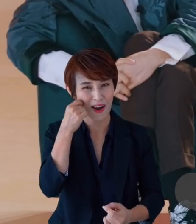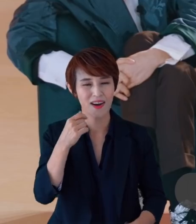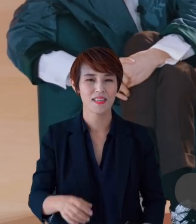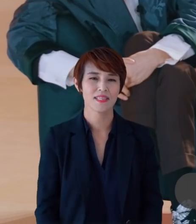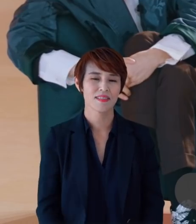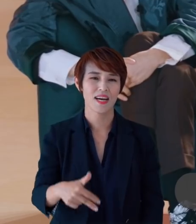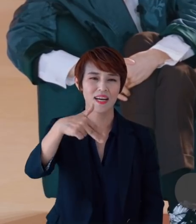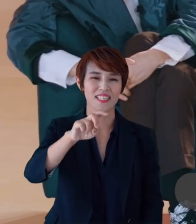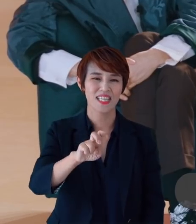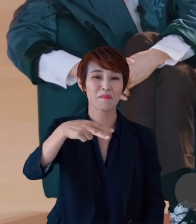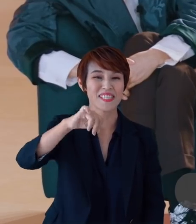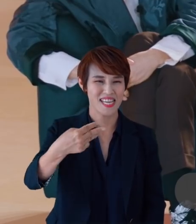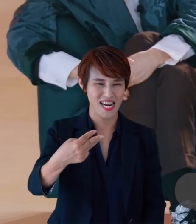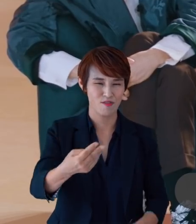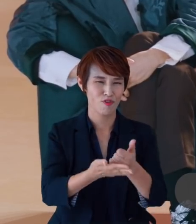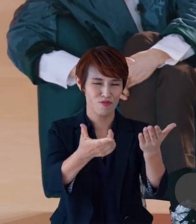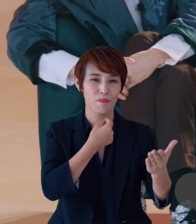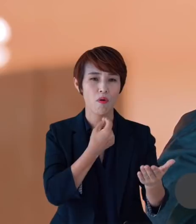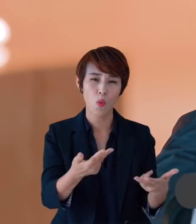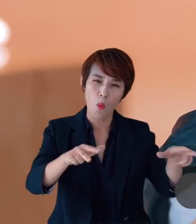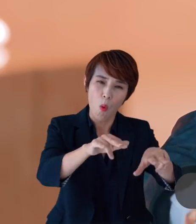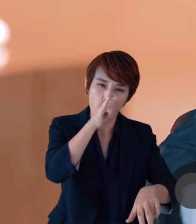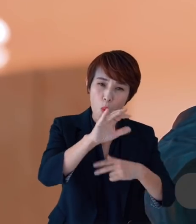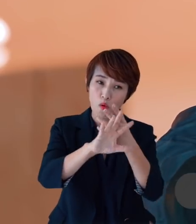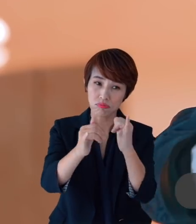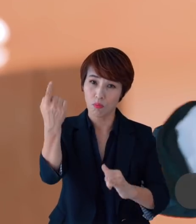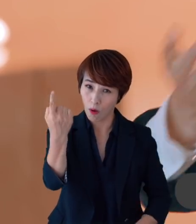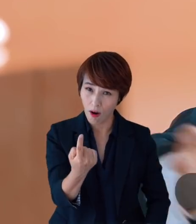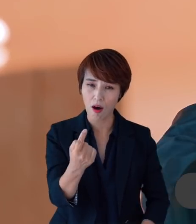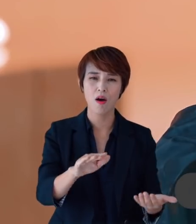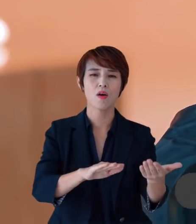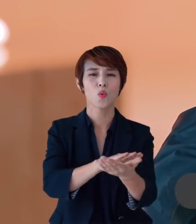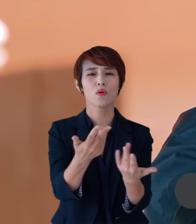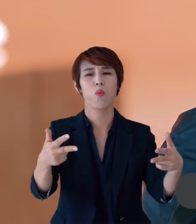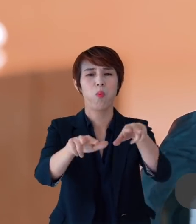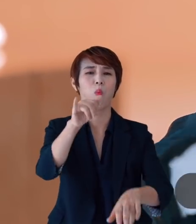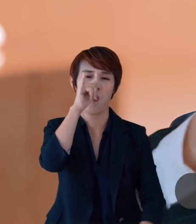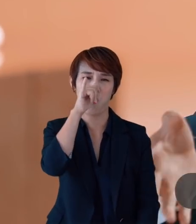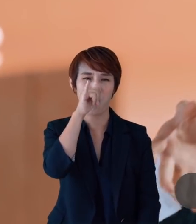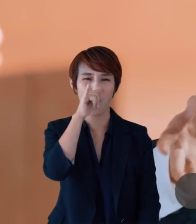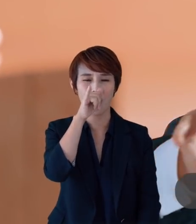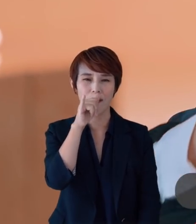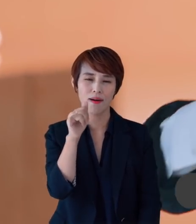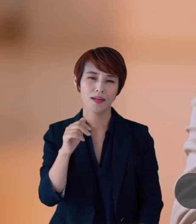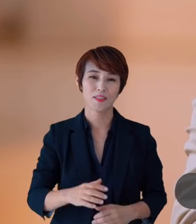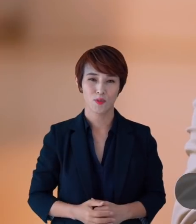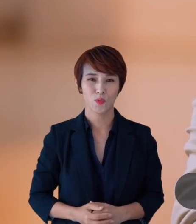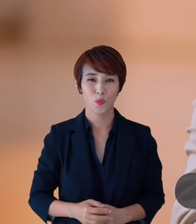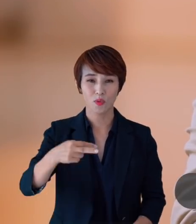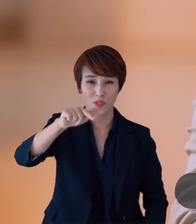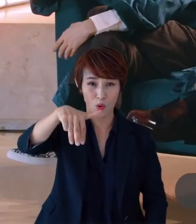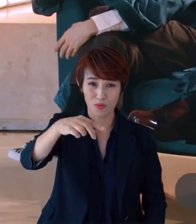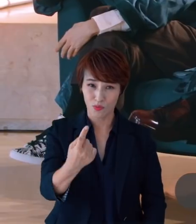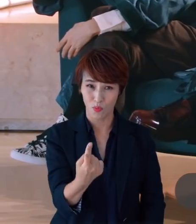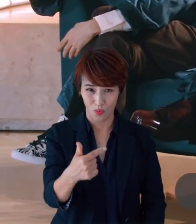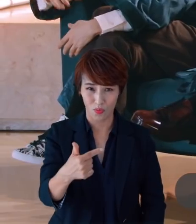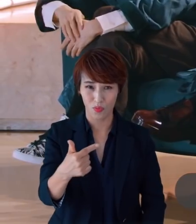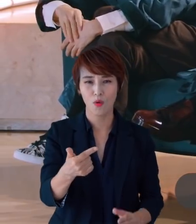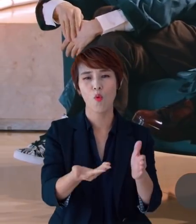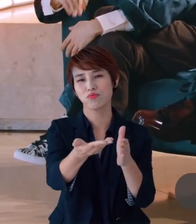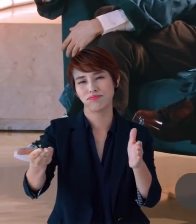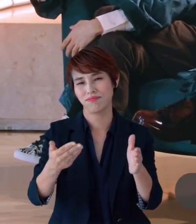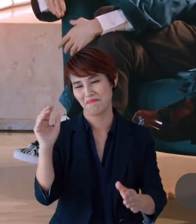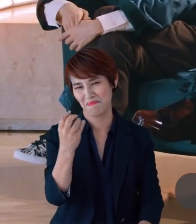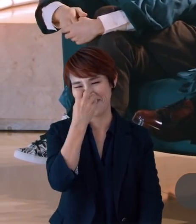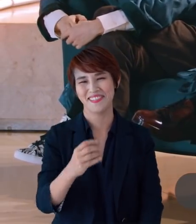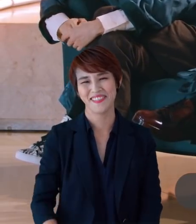Jin: I would recommend Jamsil. There’s an amusement park. Even when I go overseas, I visit amusement parks myself. Afterward, they can head over to Seokchon Lake for a beautiful walk.